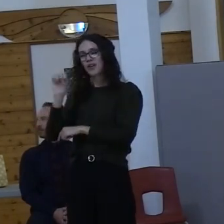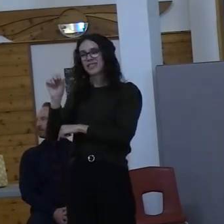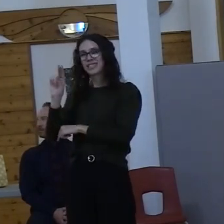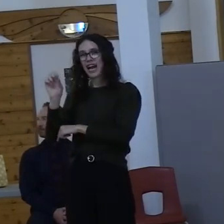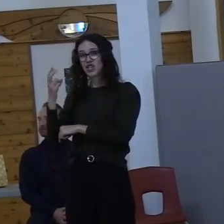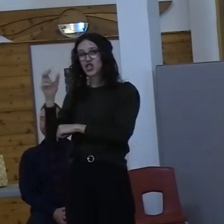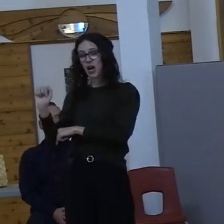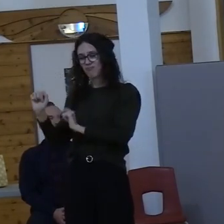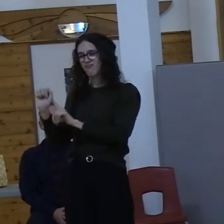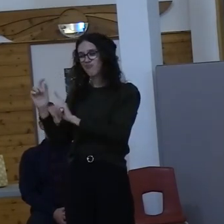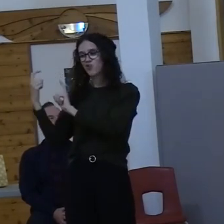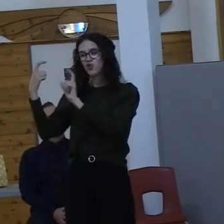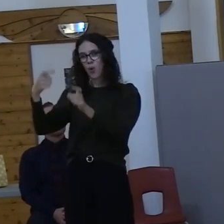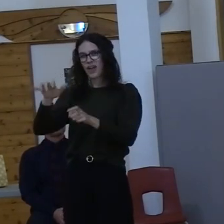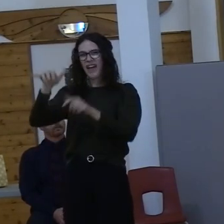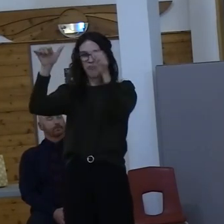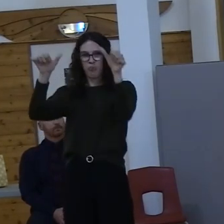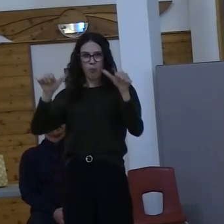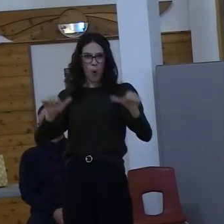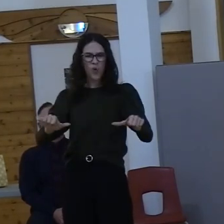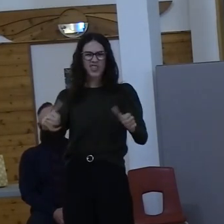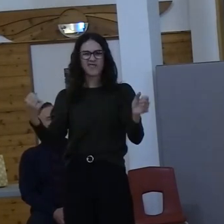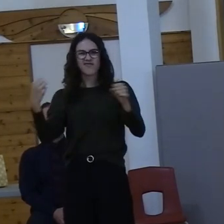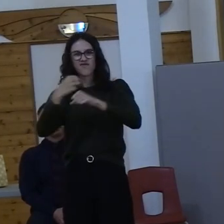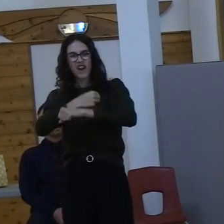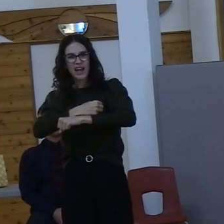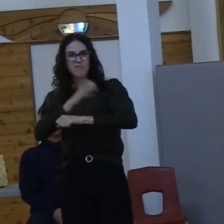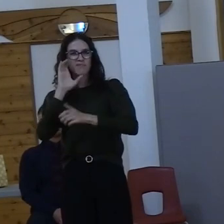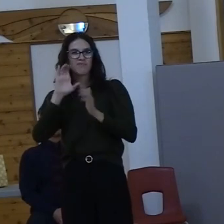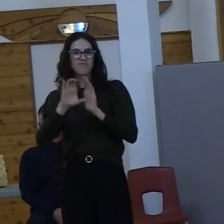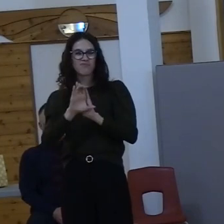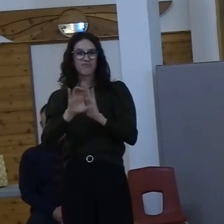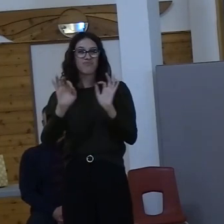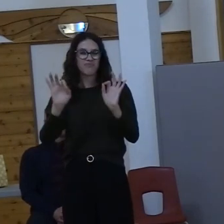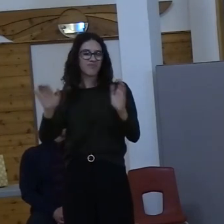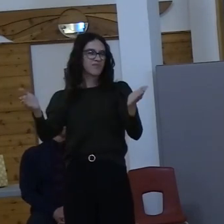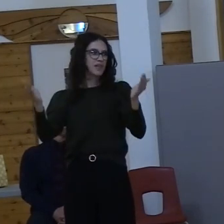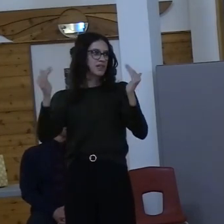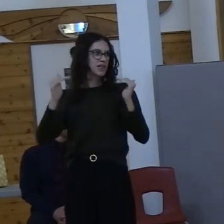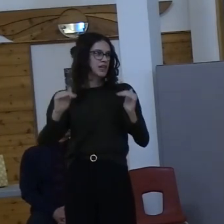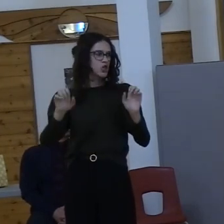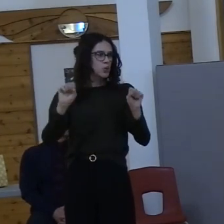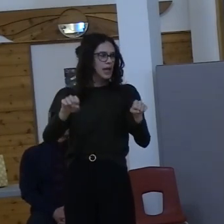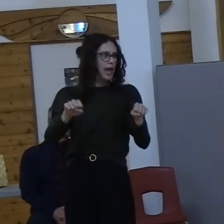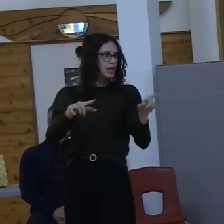And then we can go on to YouTube next time.